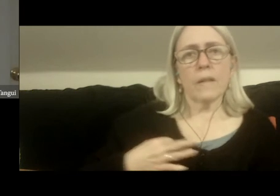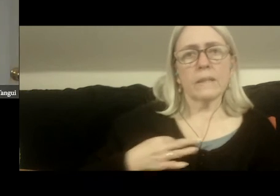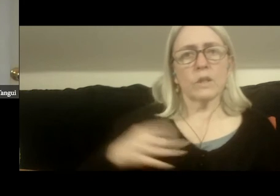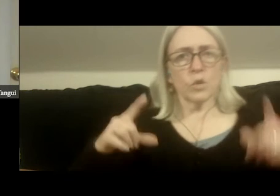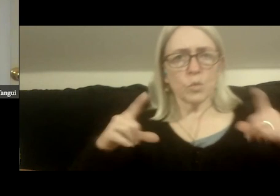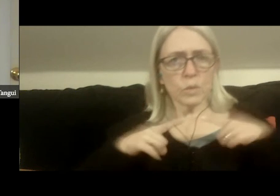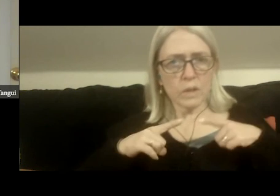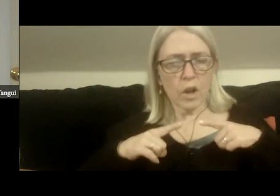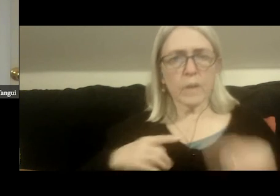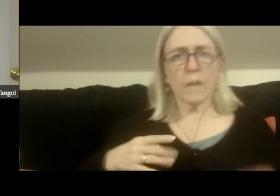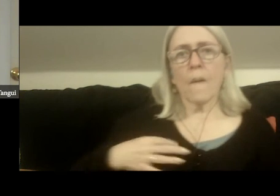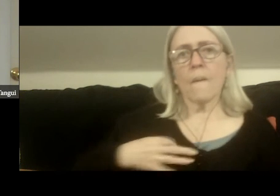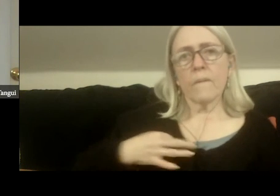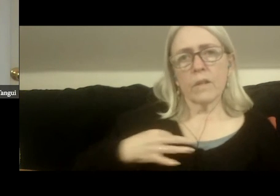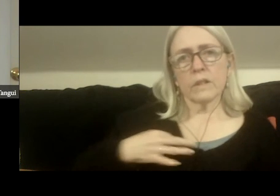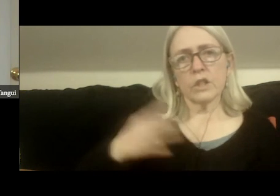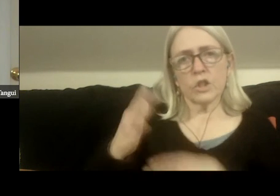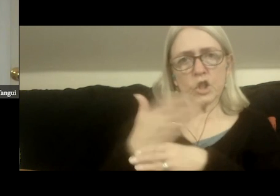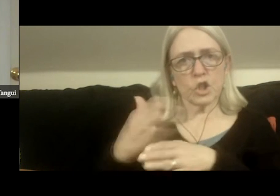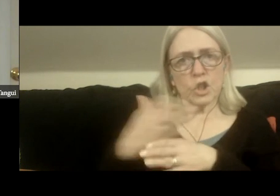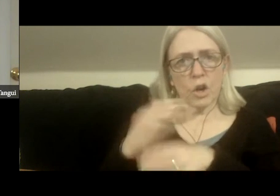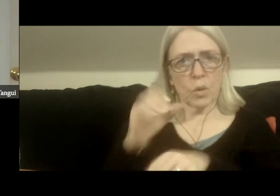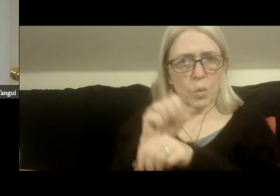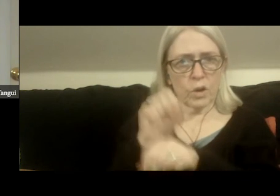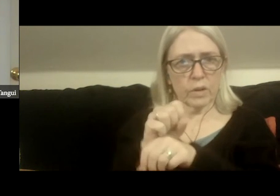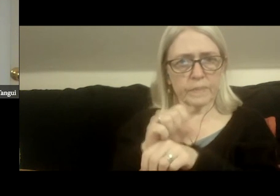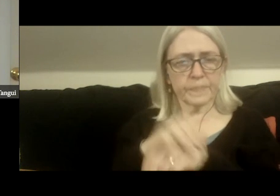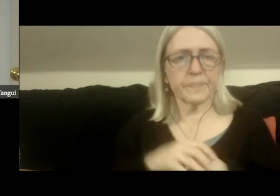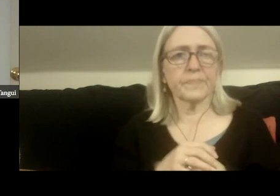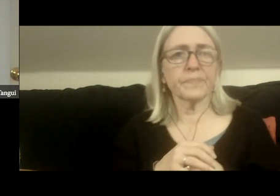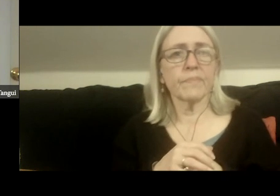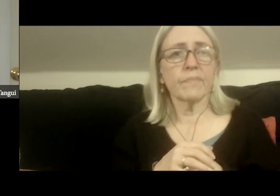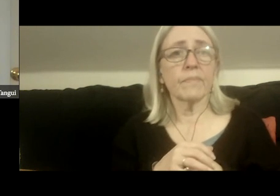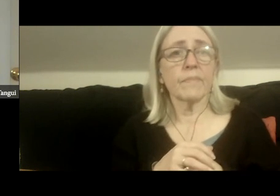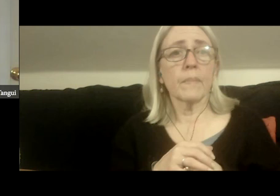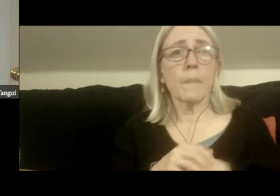When COVID-19 hit, University Human Resources was required to work in a way that we never have in the past.